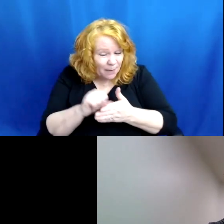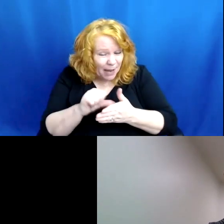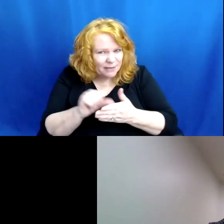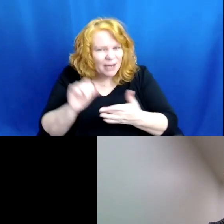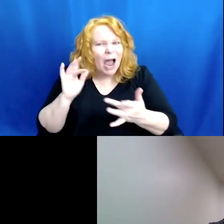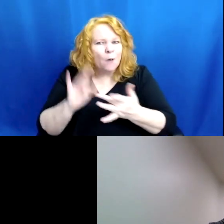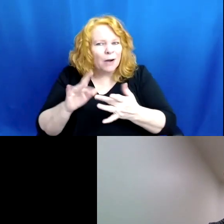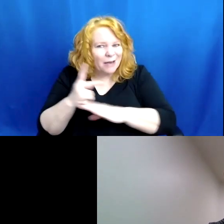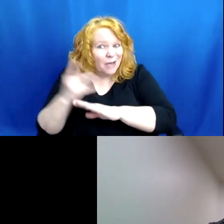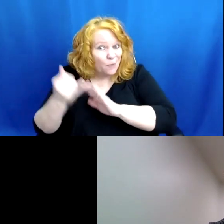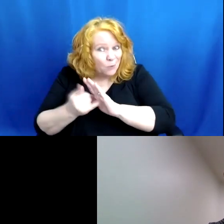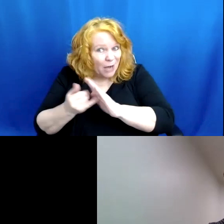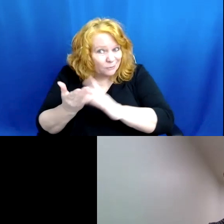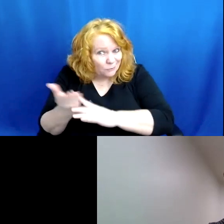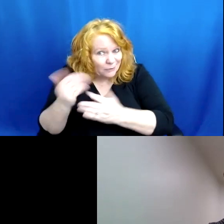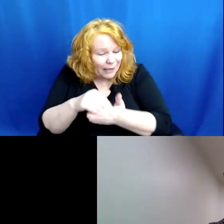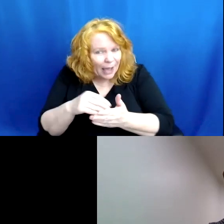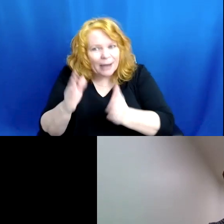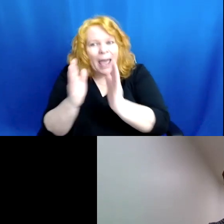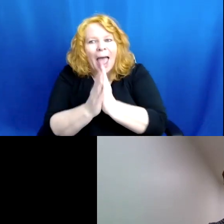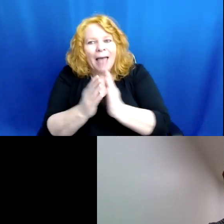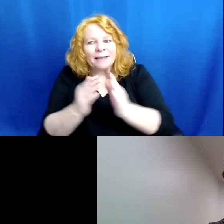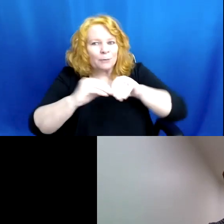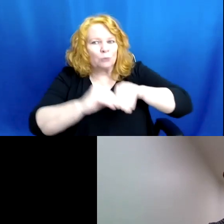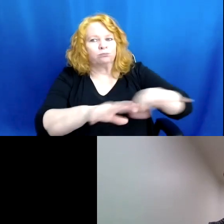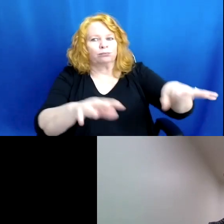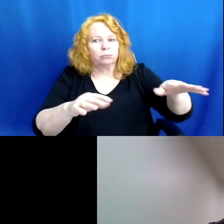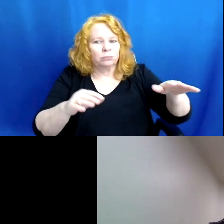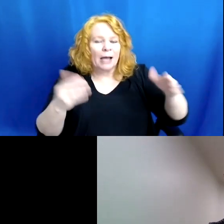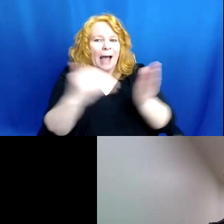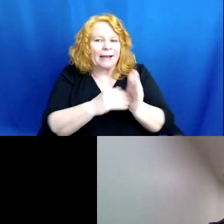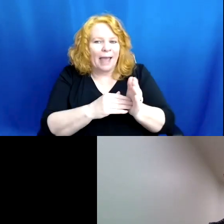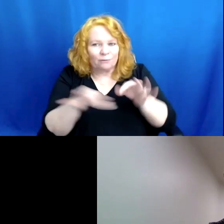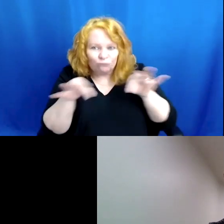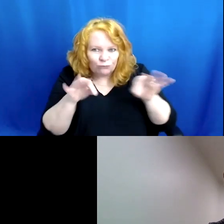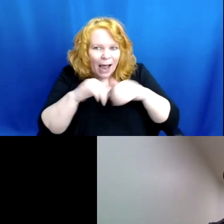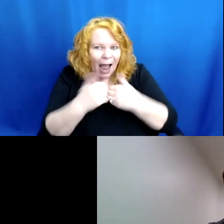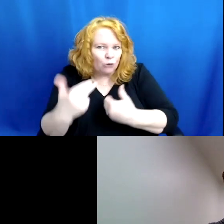as we are done here and remind them to send you out again the instructions on how to do it.